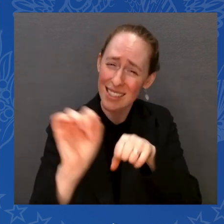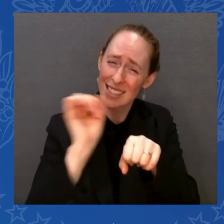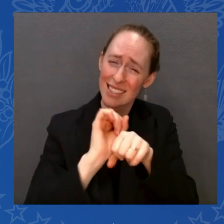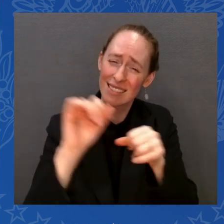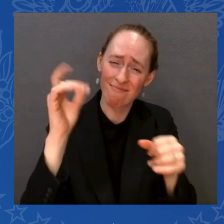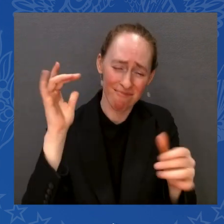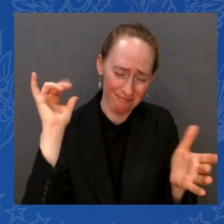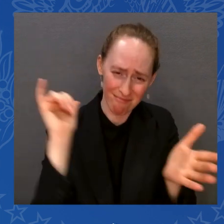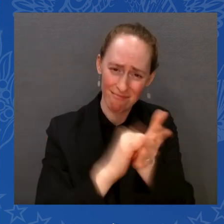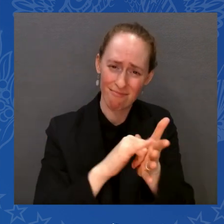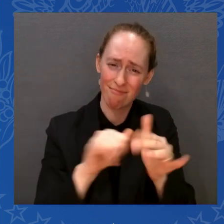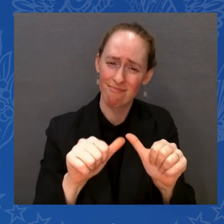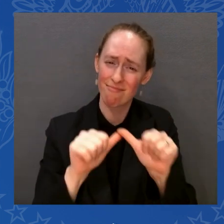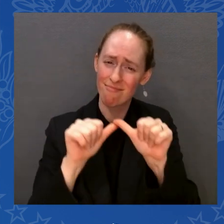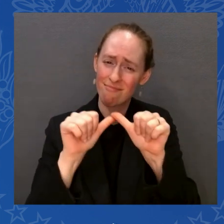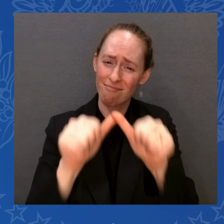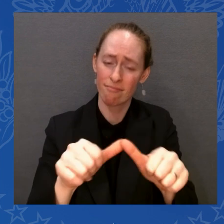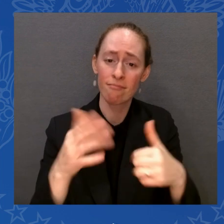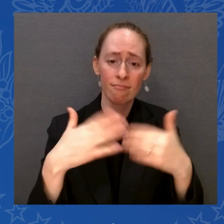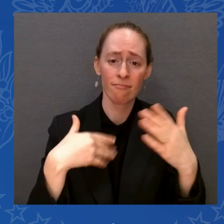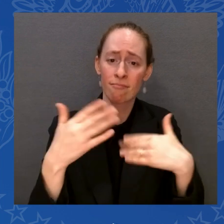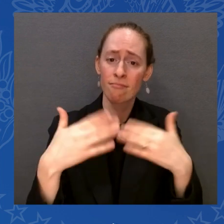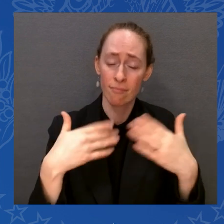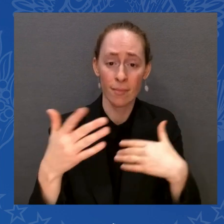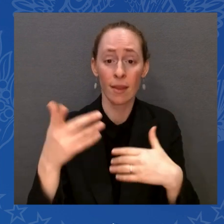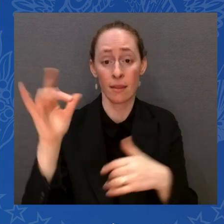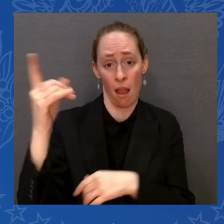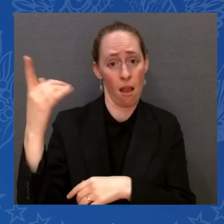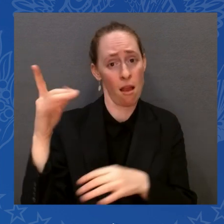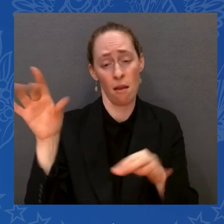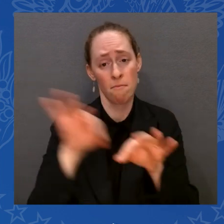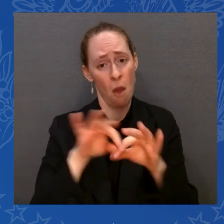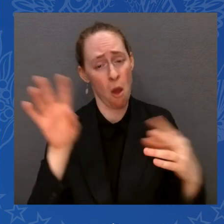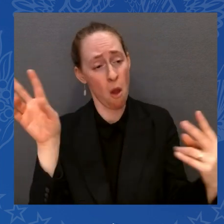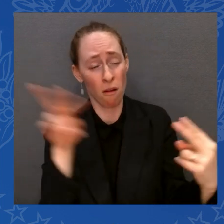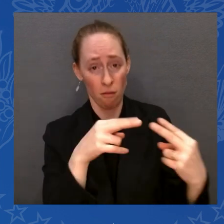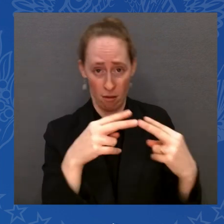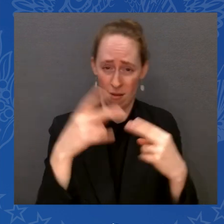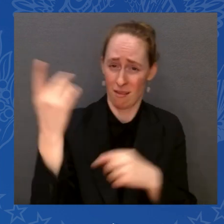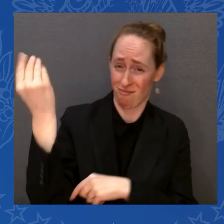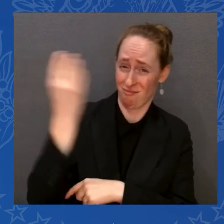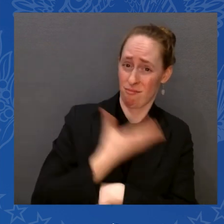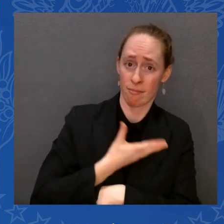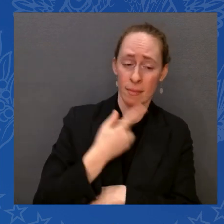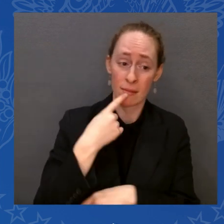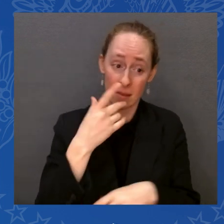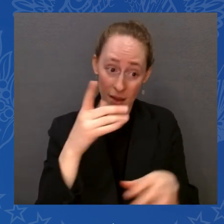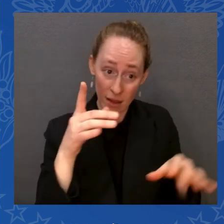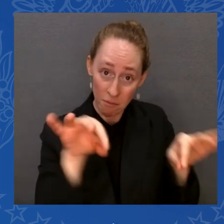He'd say, "Joey, a job is about a lot more than a paycheck. It's about your dignity. It's about respect.